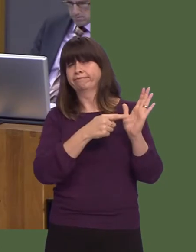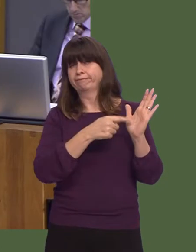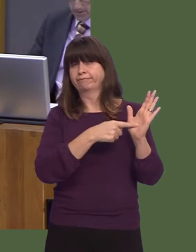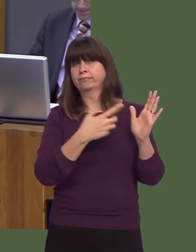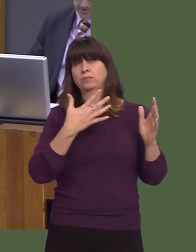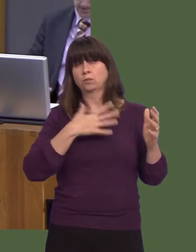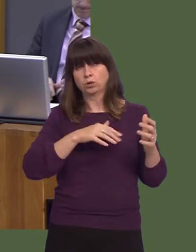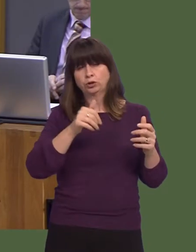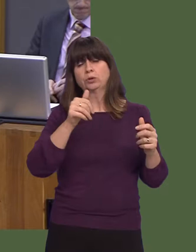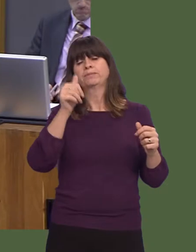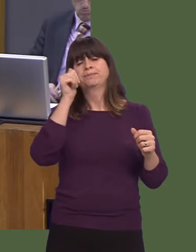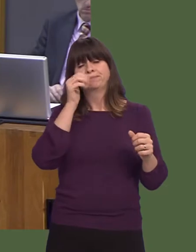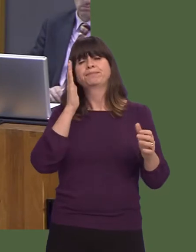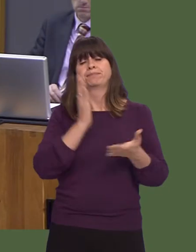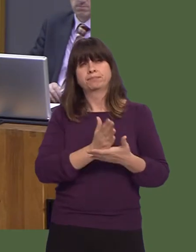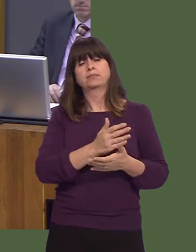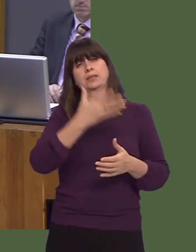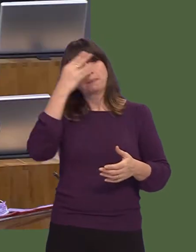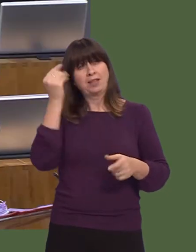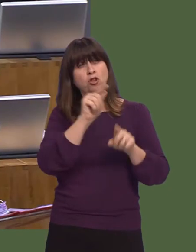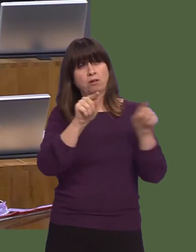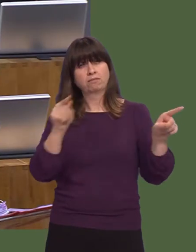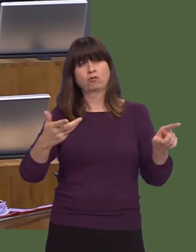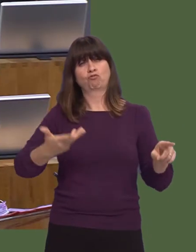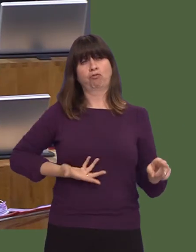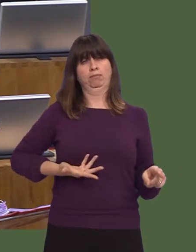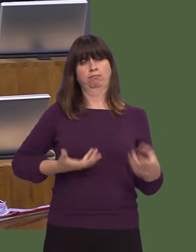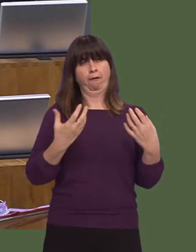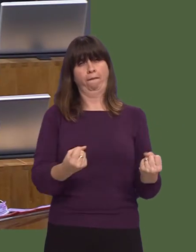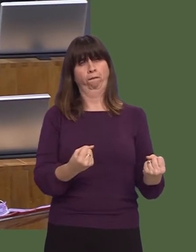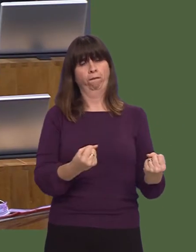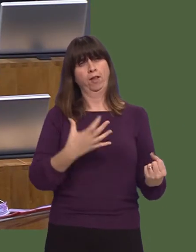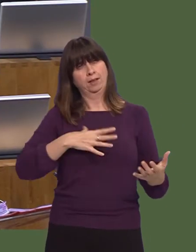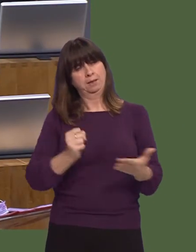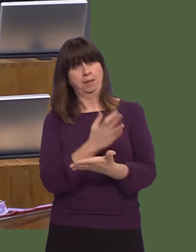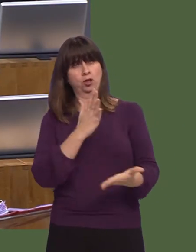felly, ym mha ffordd y gallwn ni weithredu'r hawliau hynny? A bydd hwn yn rhan o'r trafodómae